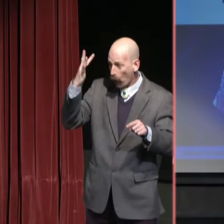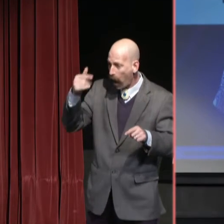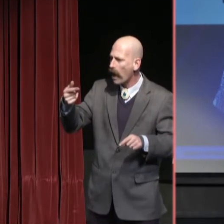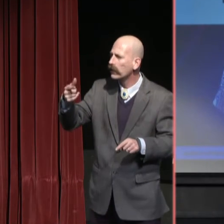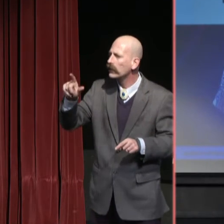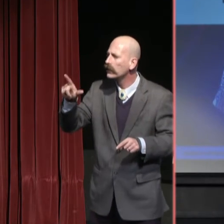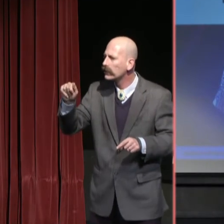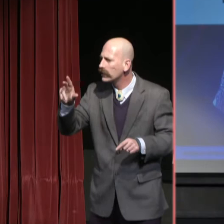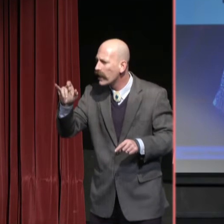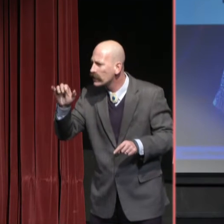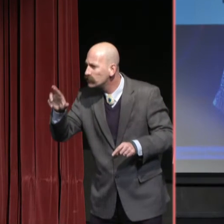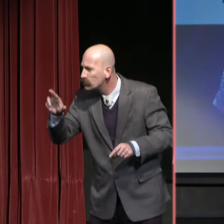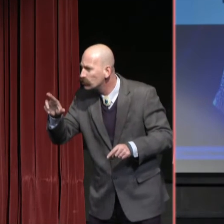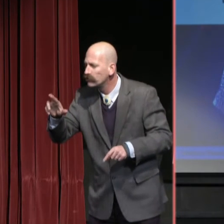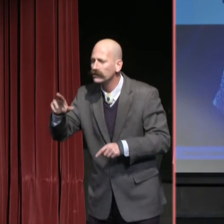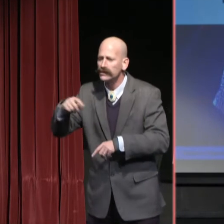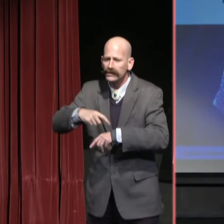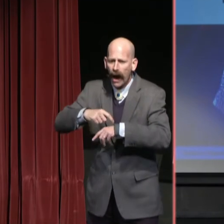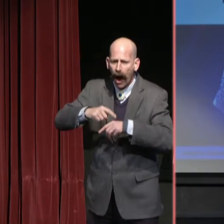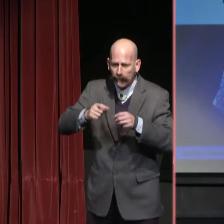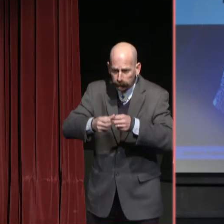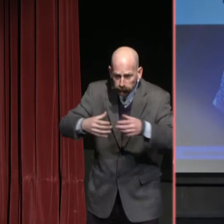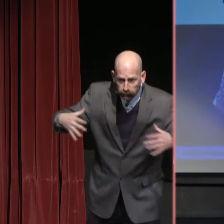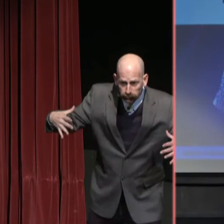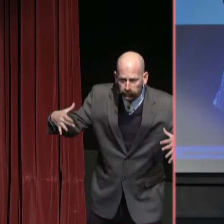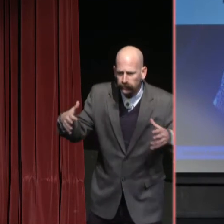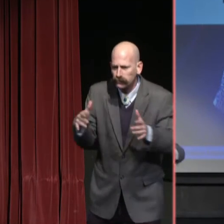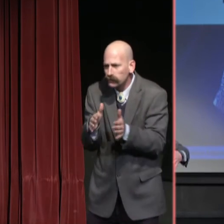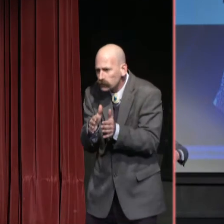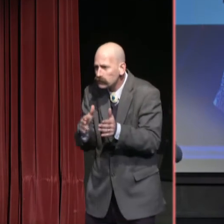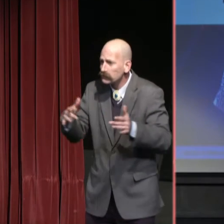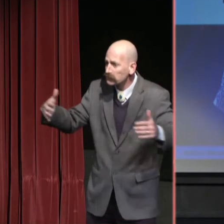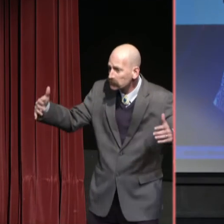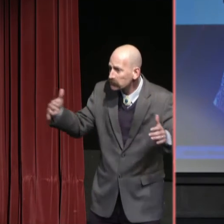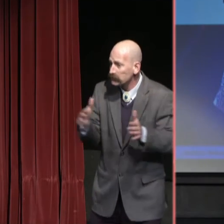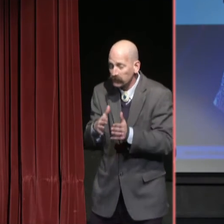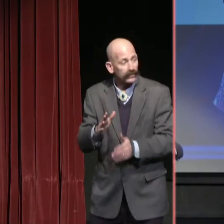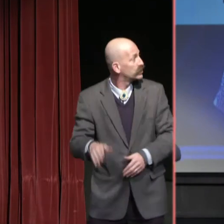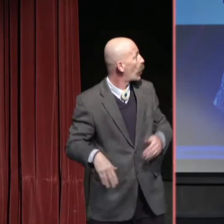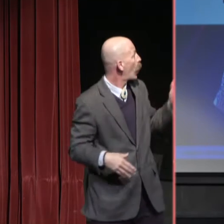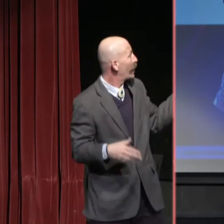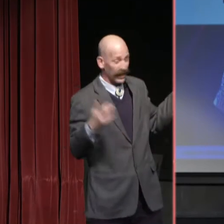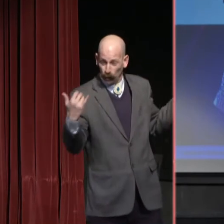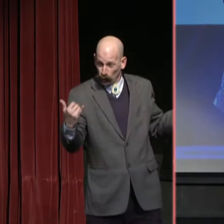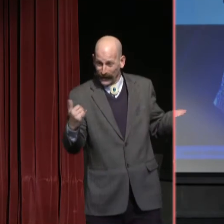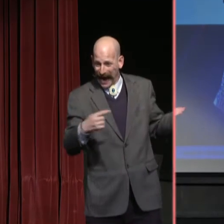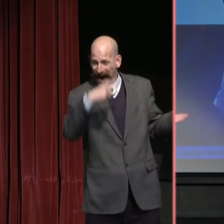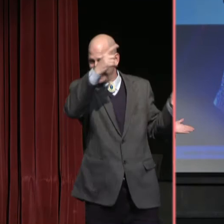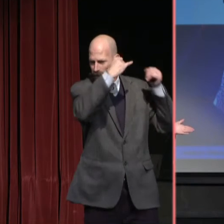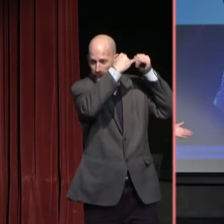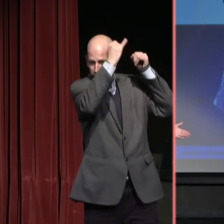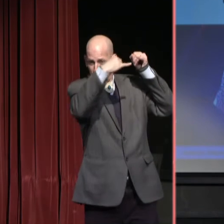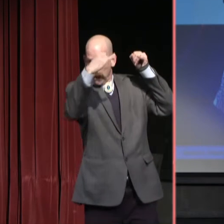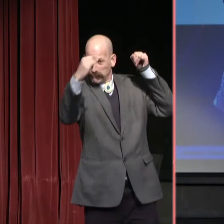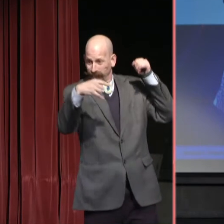and today we're up here, so it shot way up here. Actually this graph is already about 10 years old,